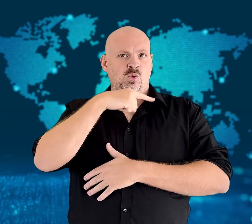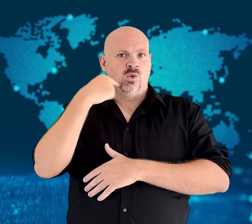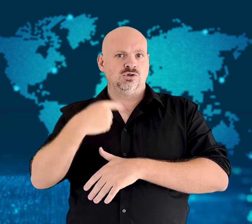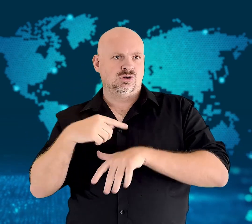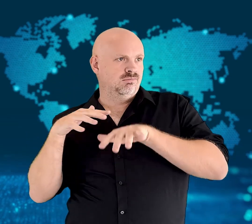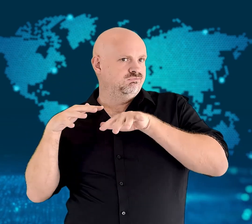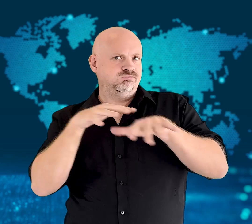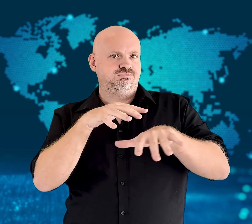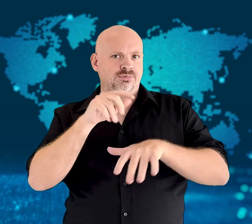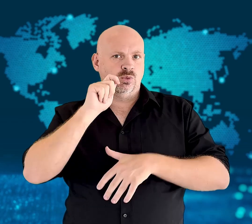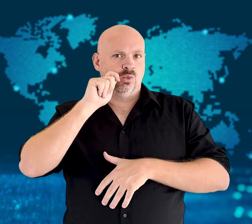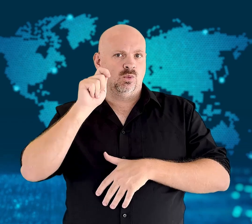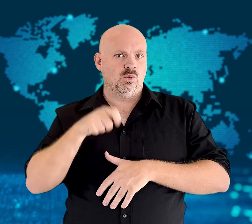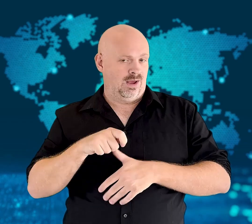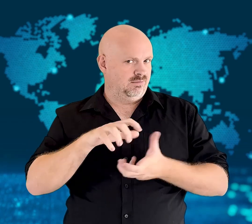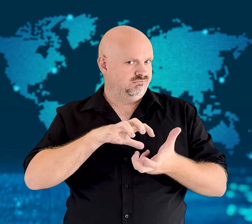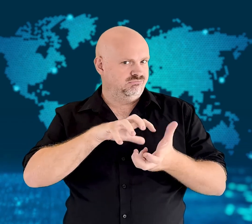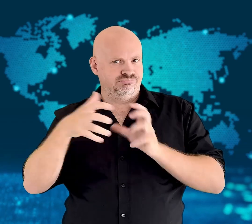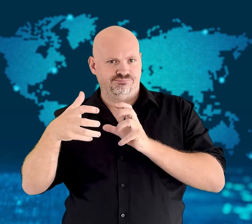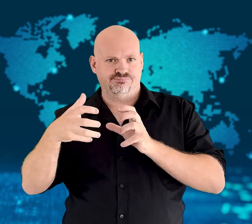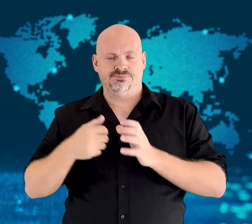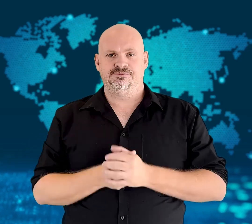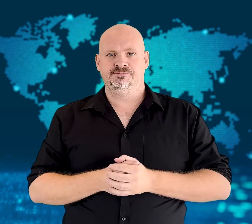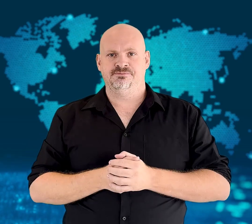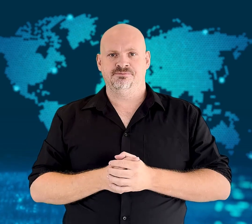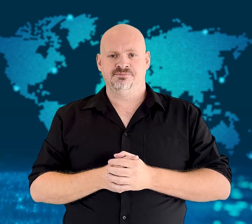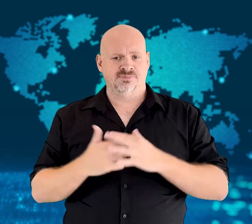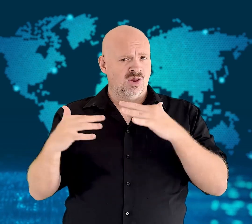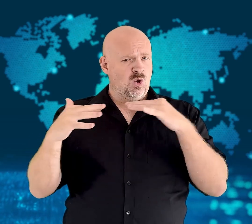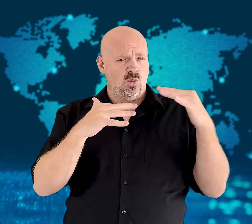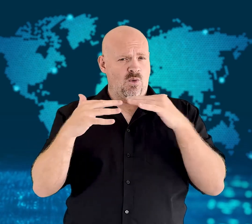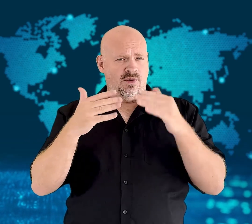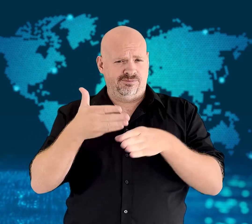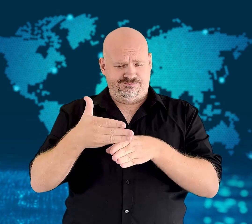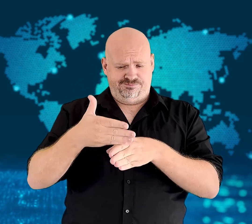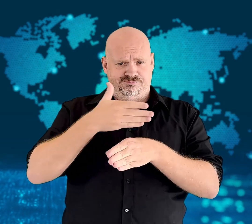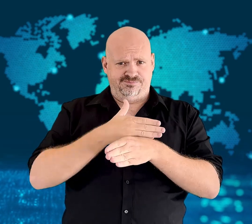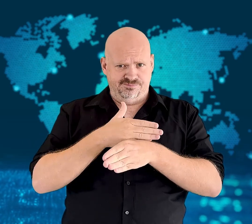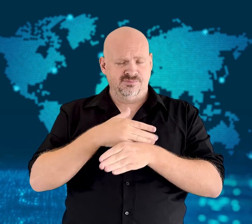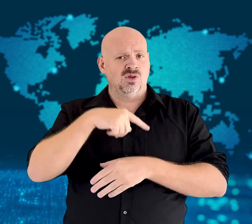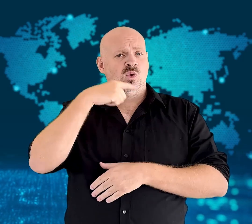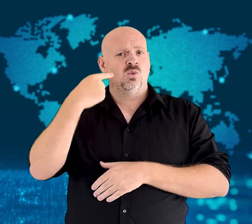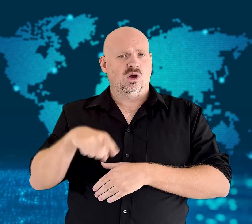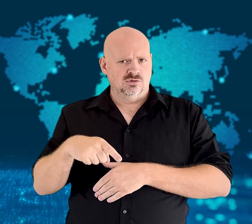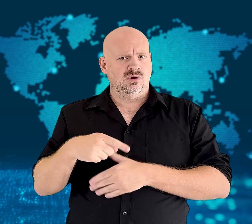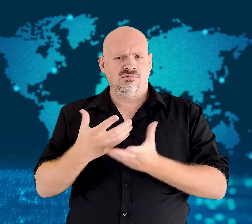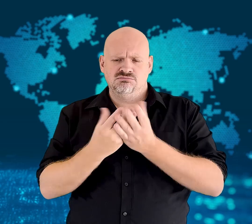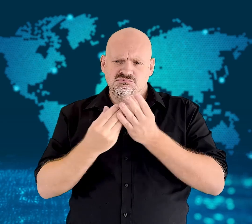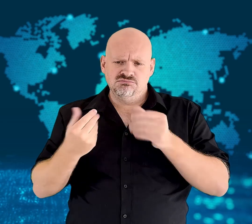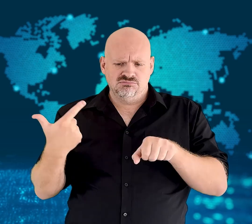Prior to the war, Russia was a major gas supplier of gas to most of the EU countries.